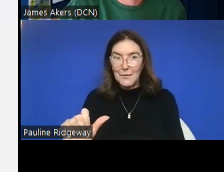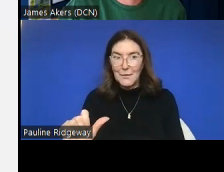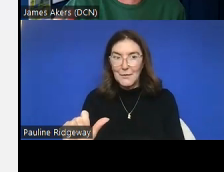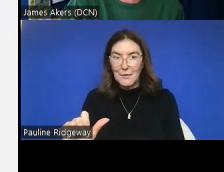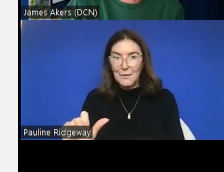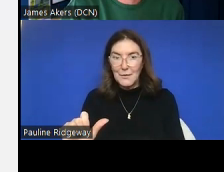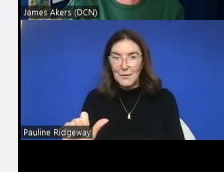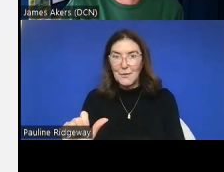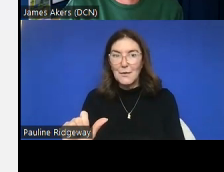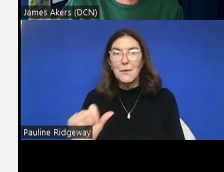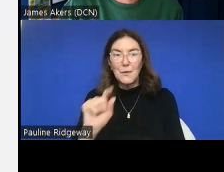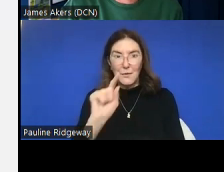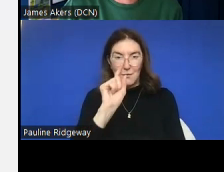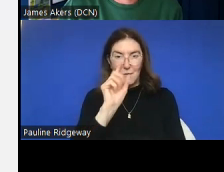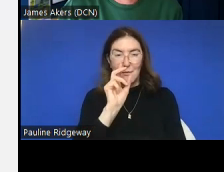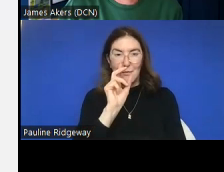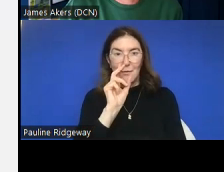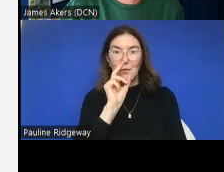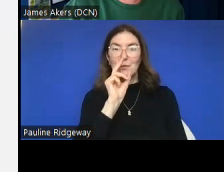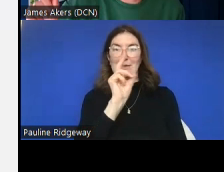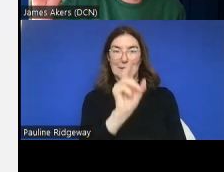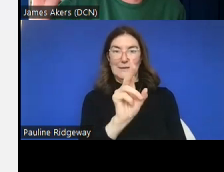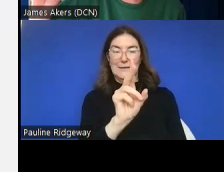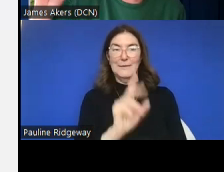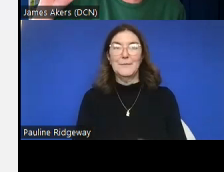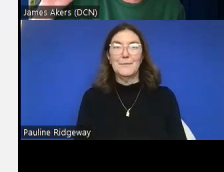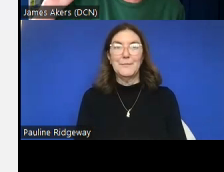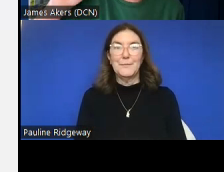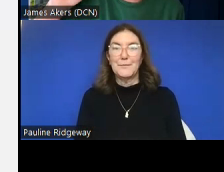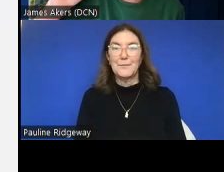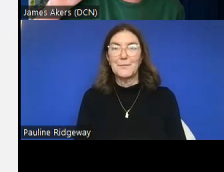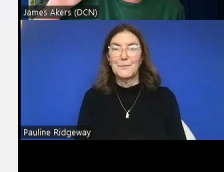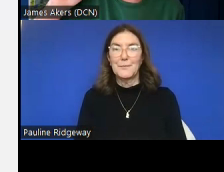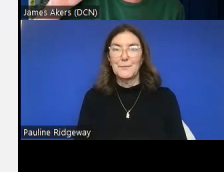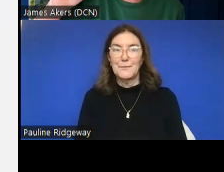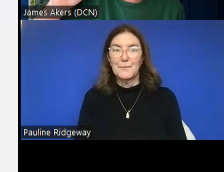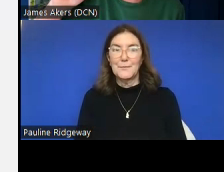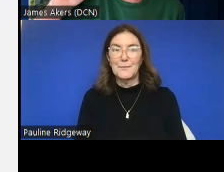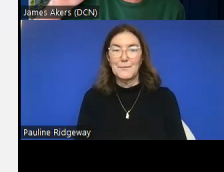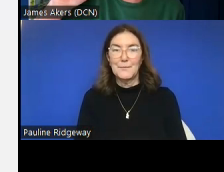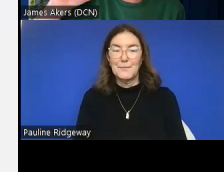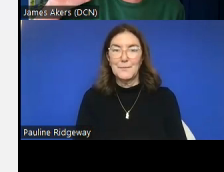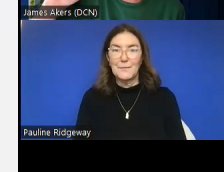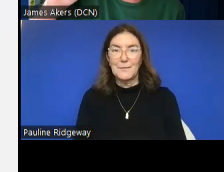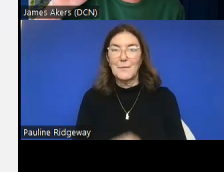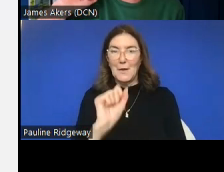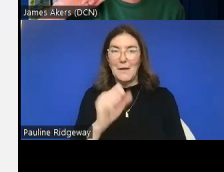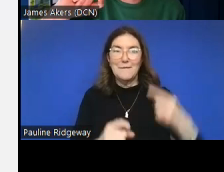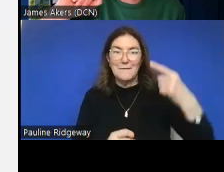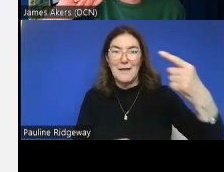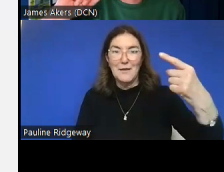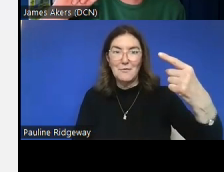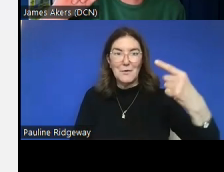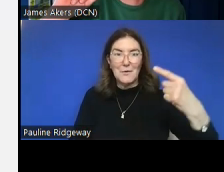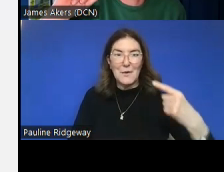It will take you to this page. You'll see here that your settings will tell you